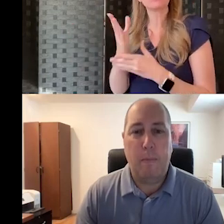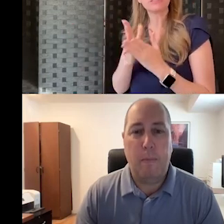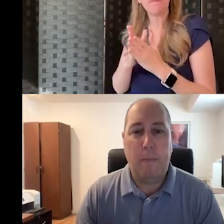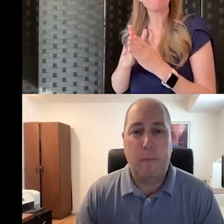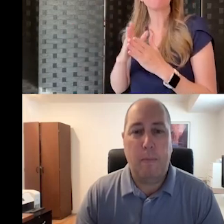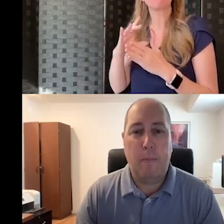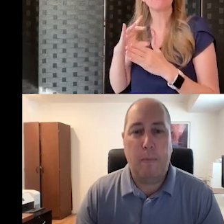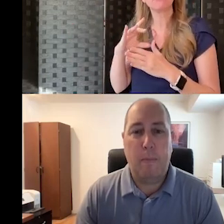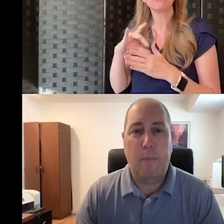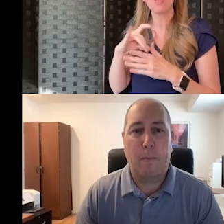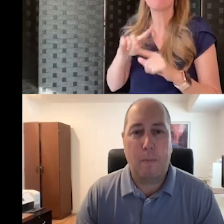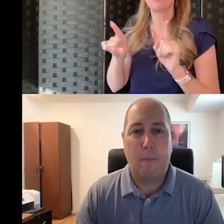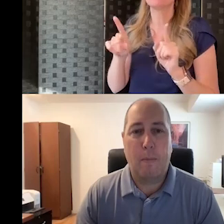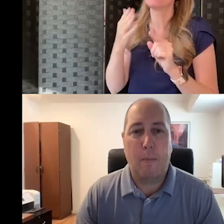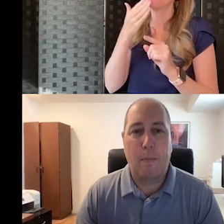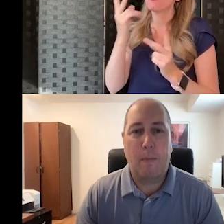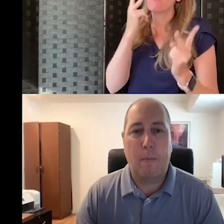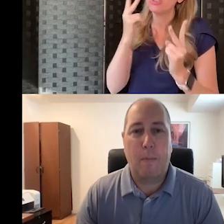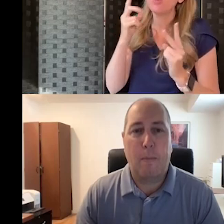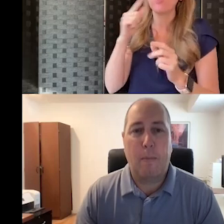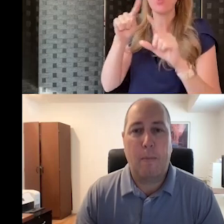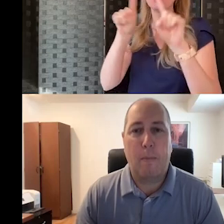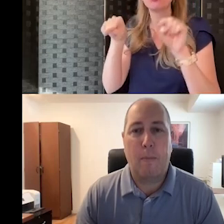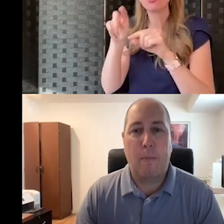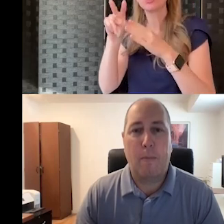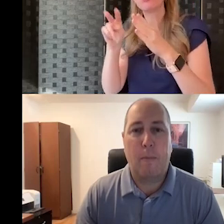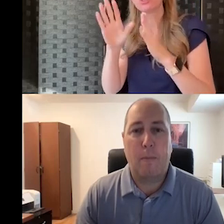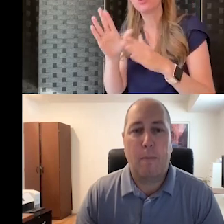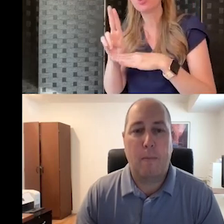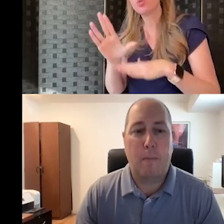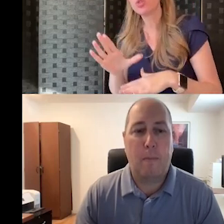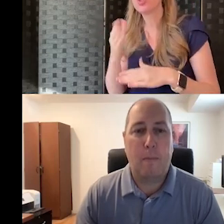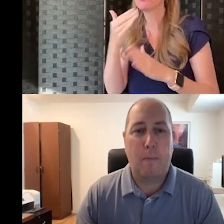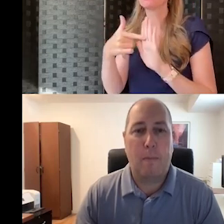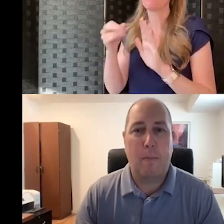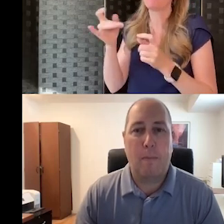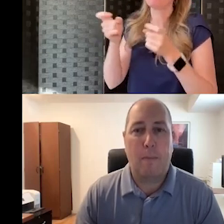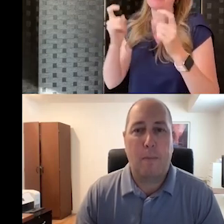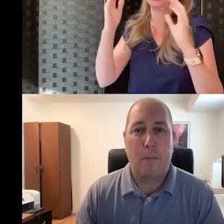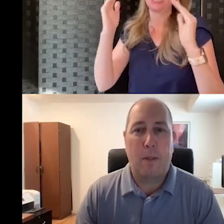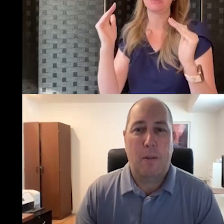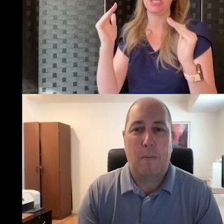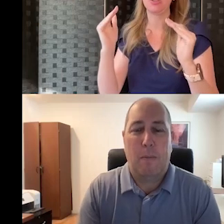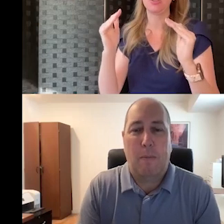good visual, good for screen reader users, good example of managing expectations. And what was